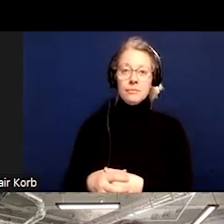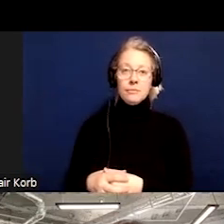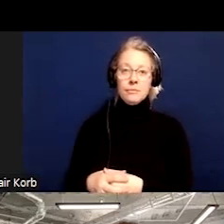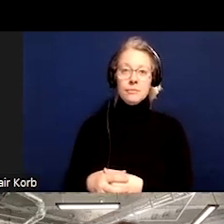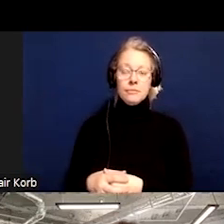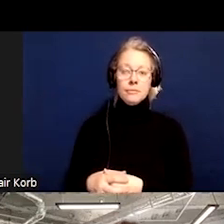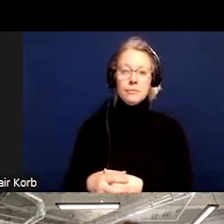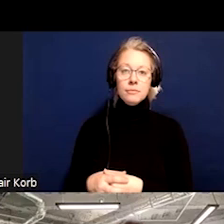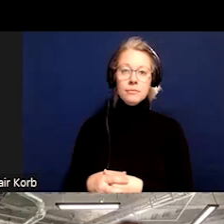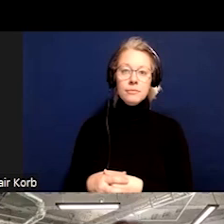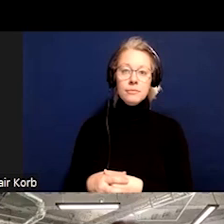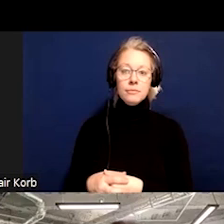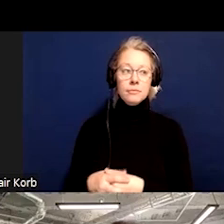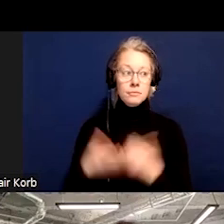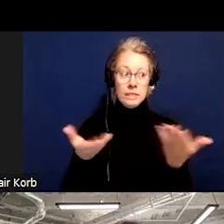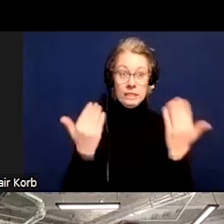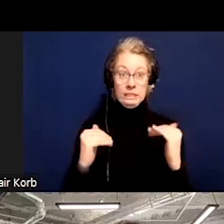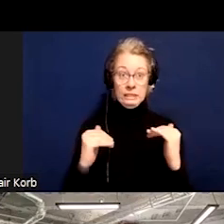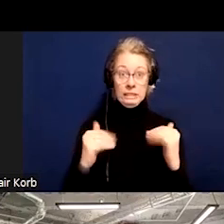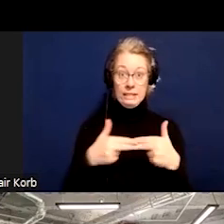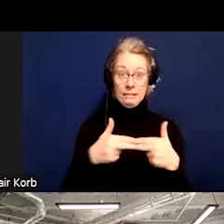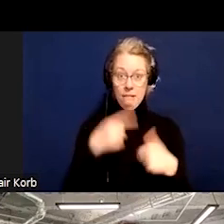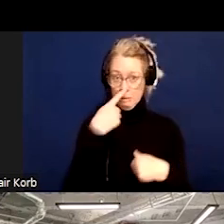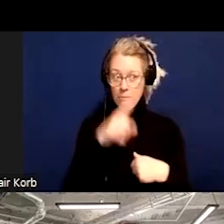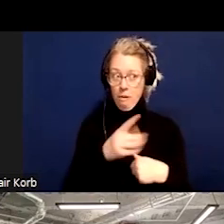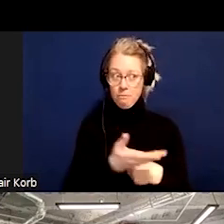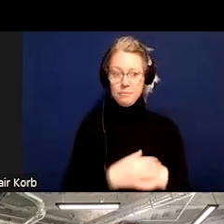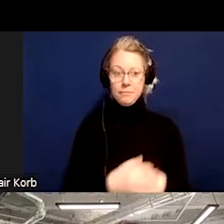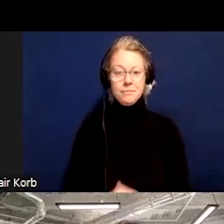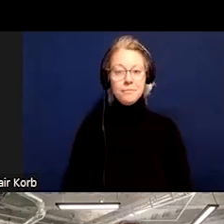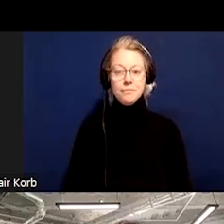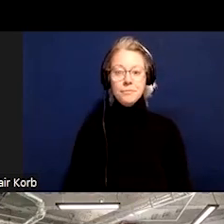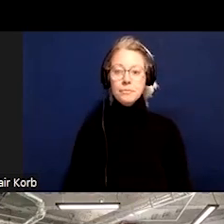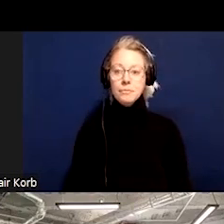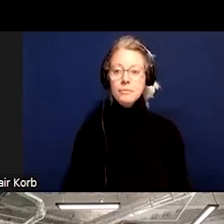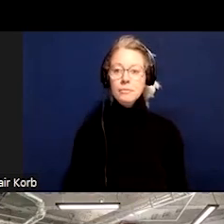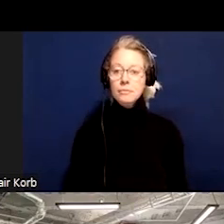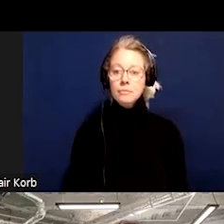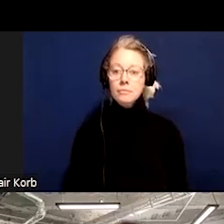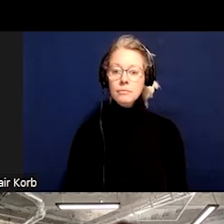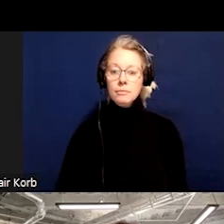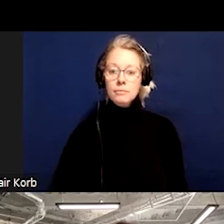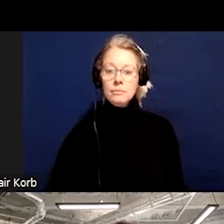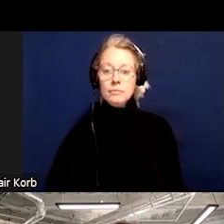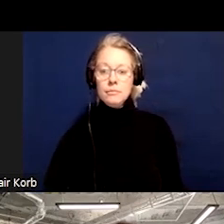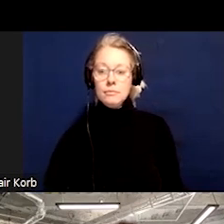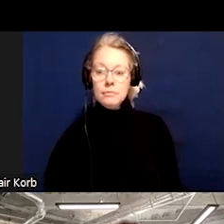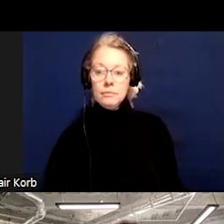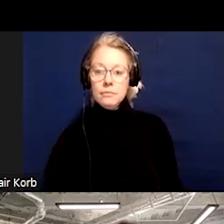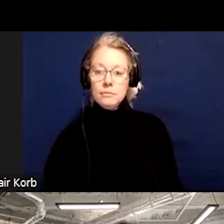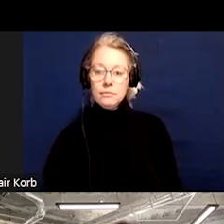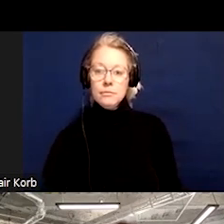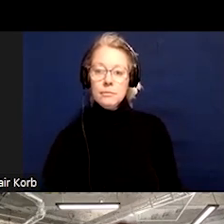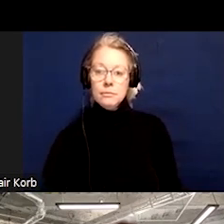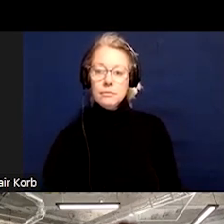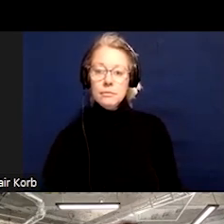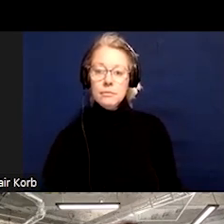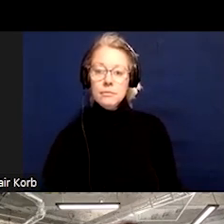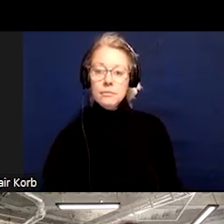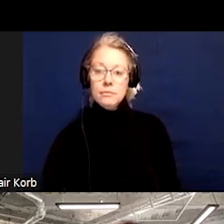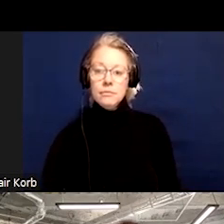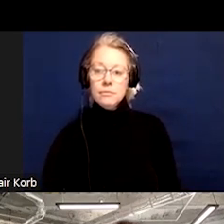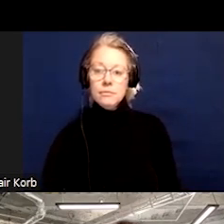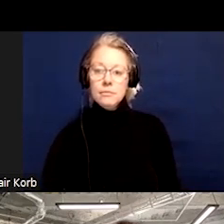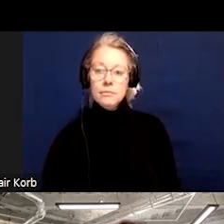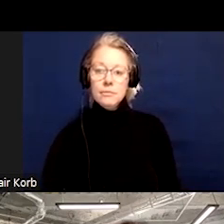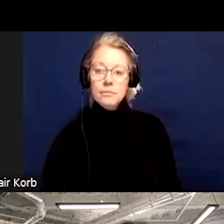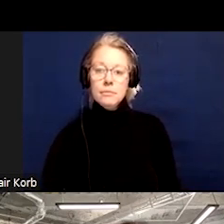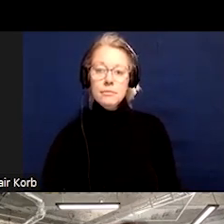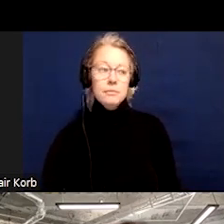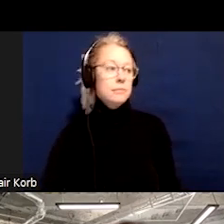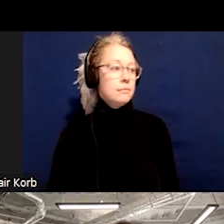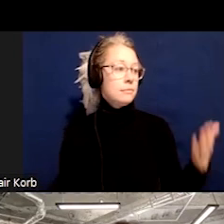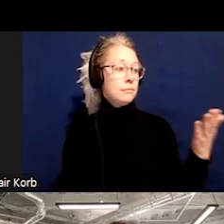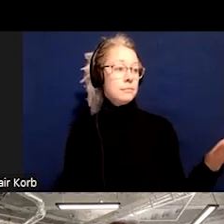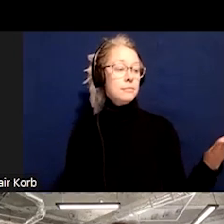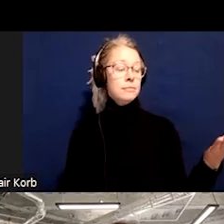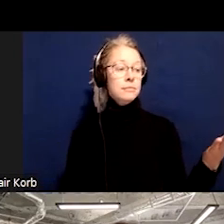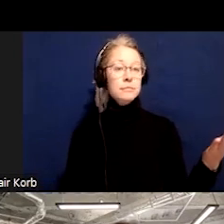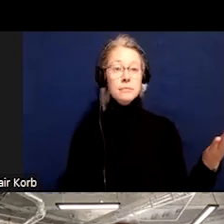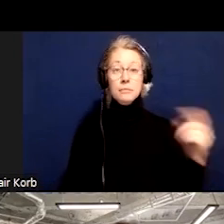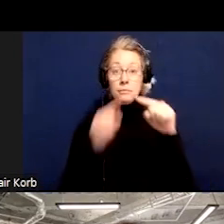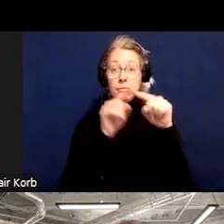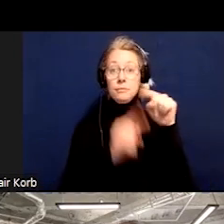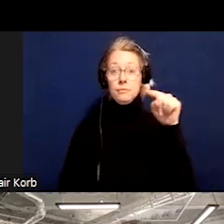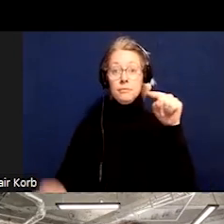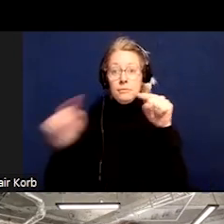Can we go to the next slide, please? So these are the four directions, we've called them.